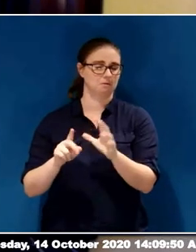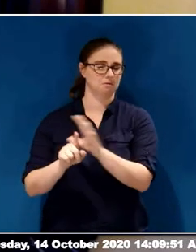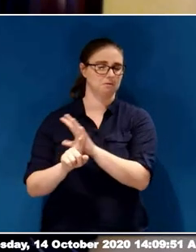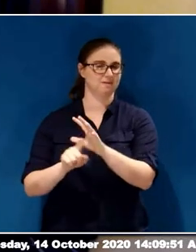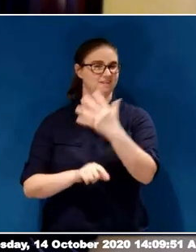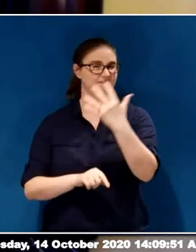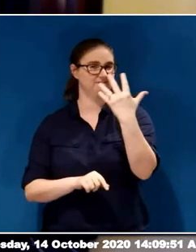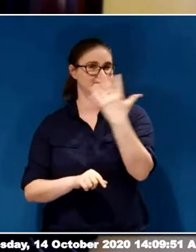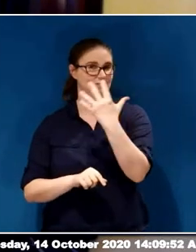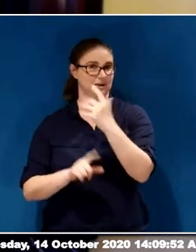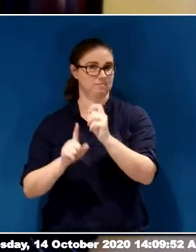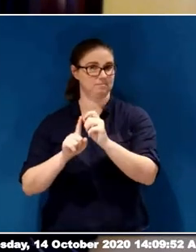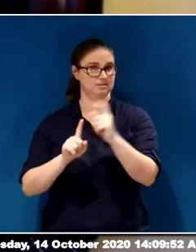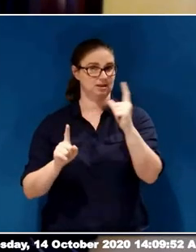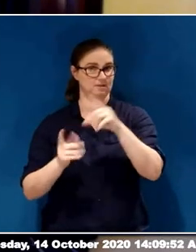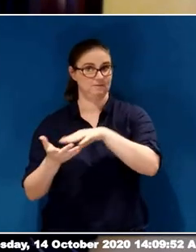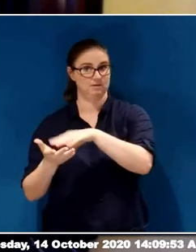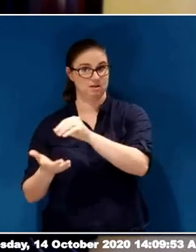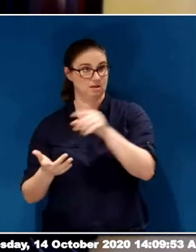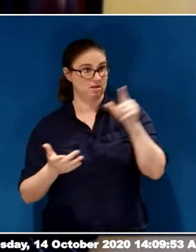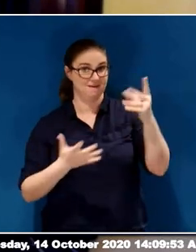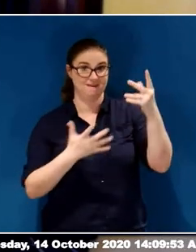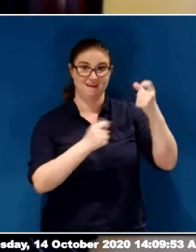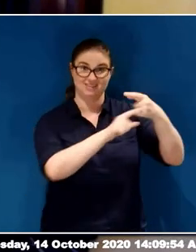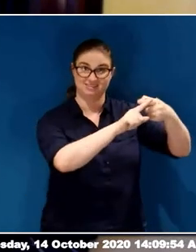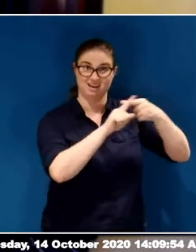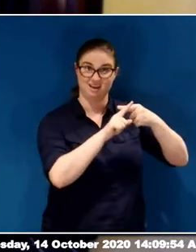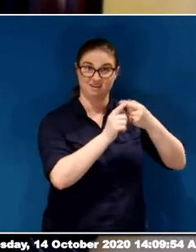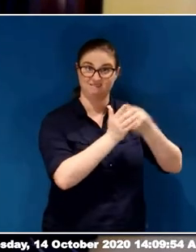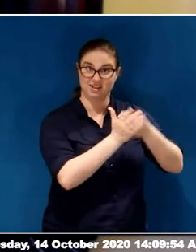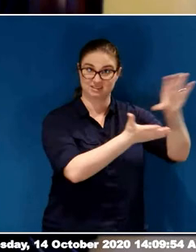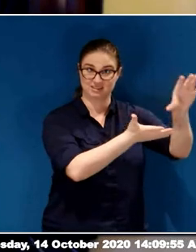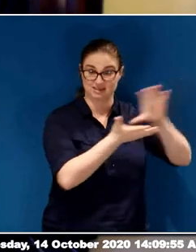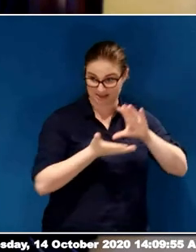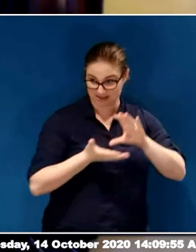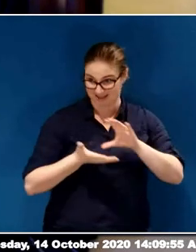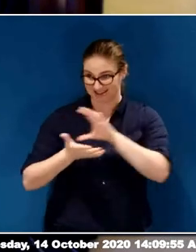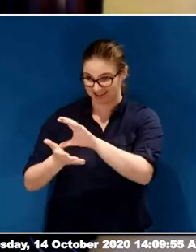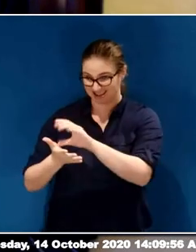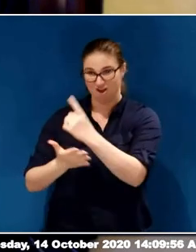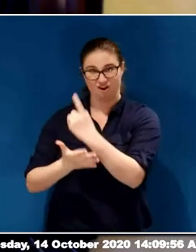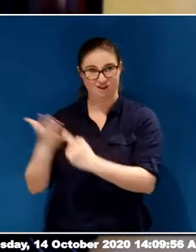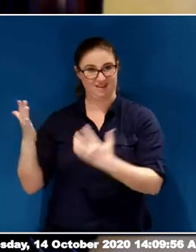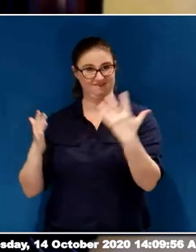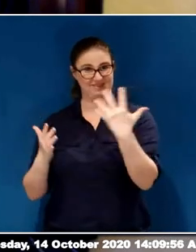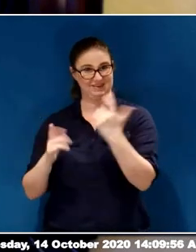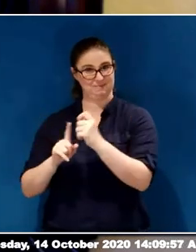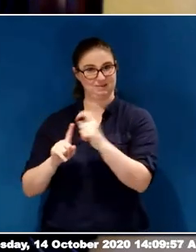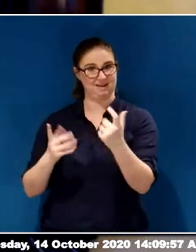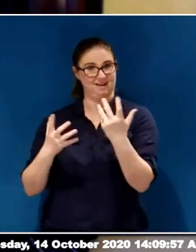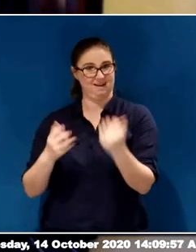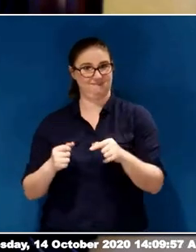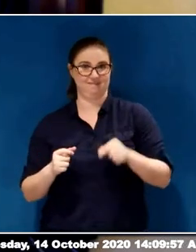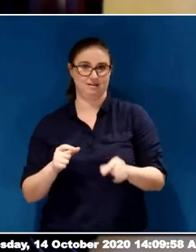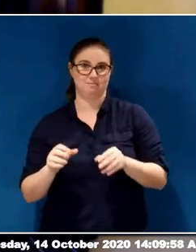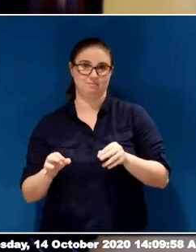However, these plans are optional for students who do not receive funding. Thank you.